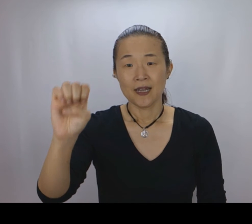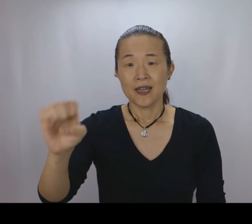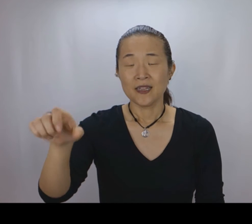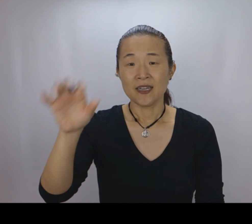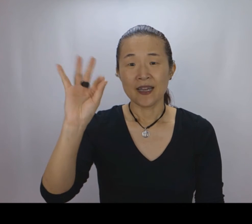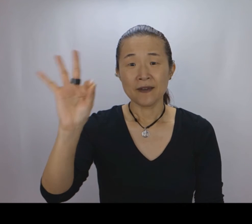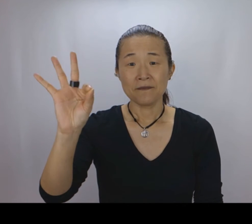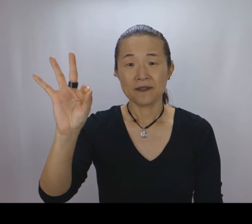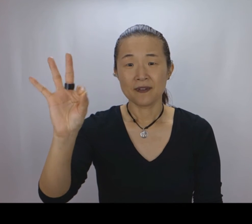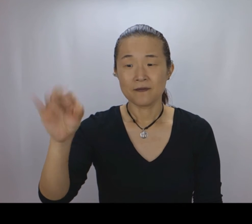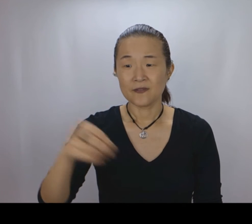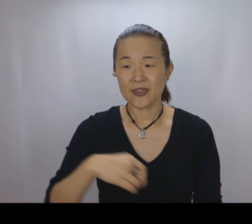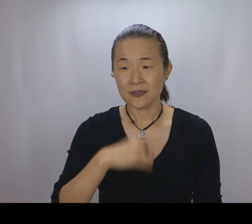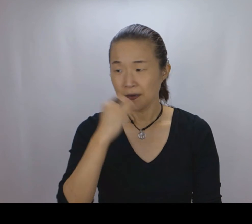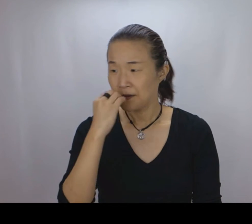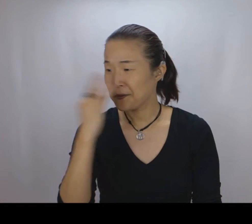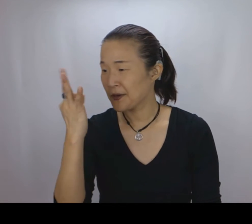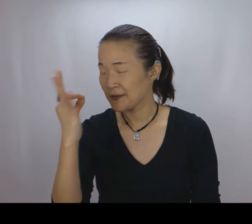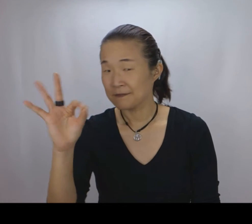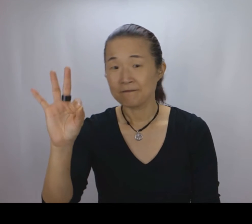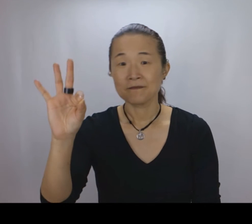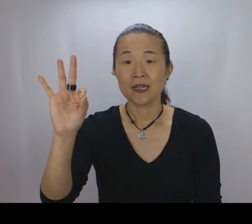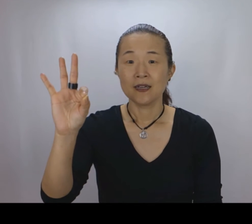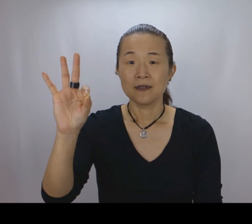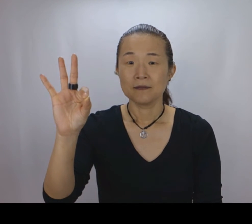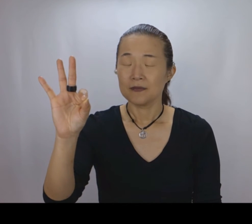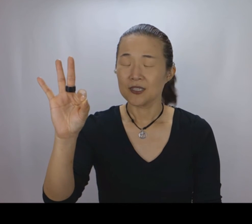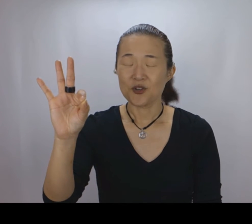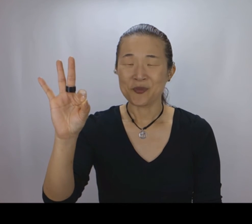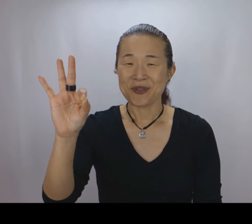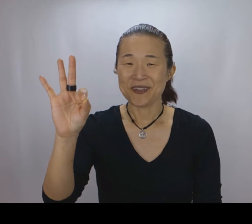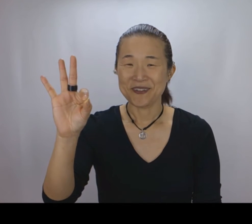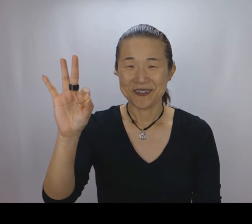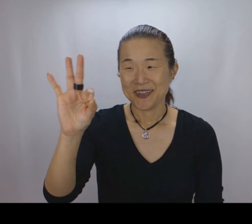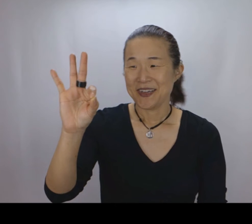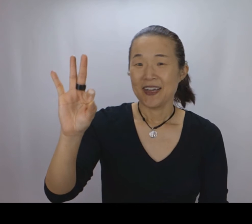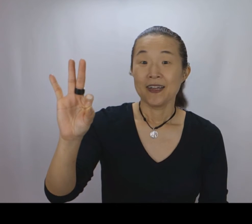And then "F" for feather just go with me.